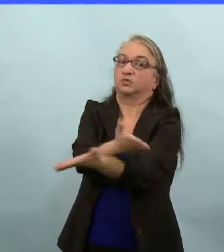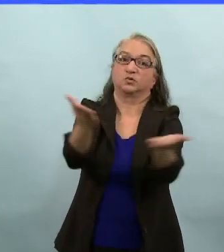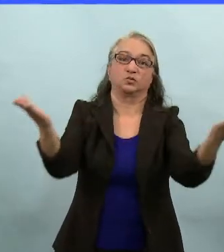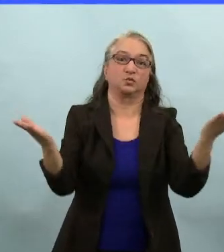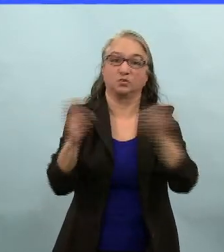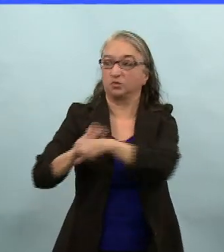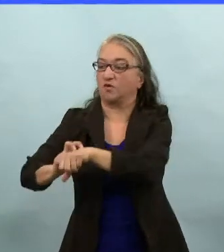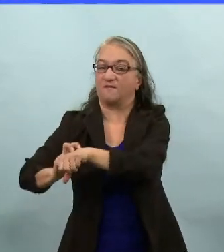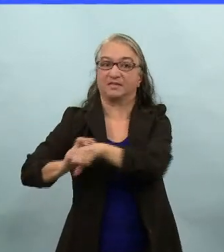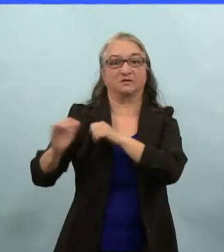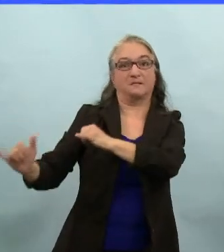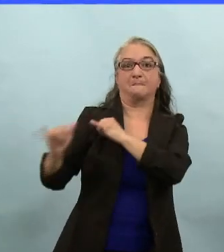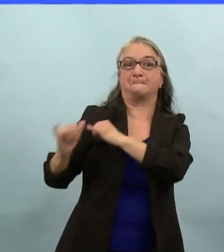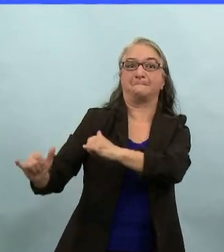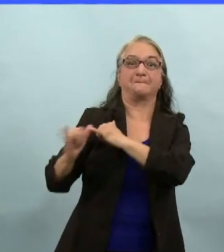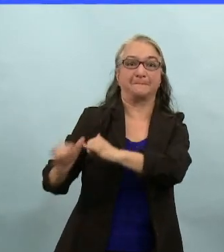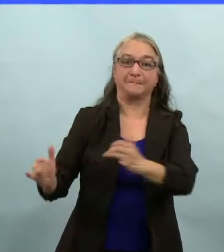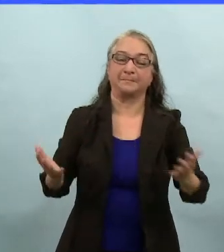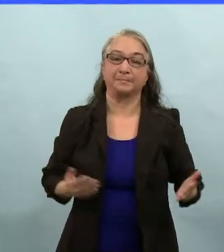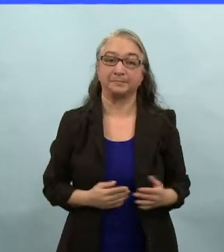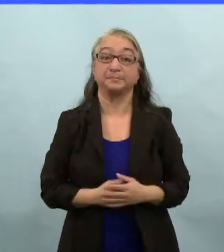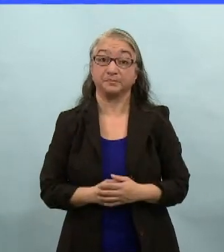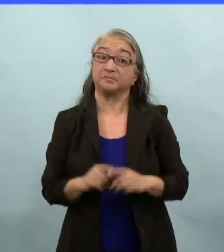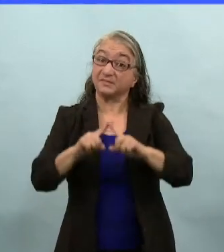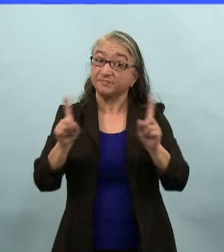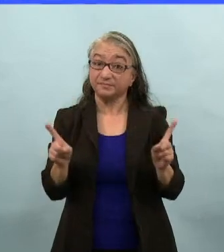but i can also tell you that every single parent